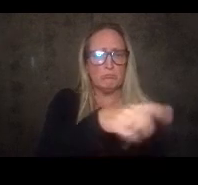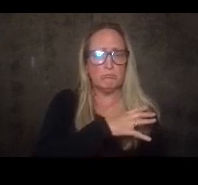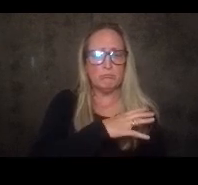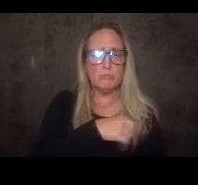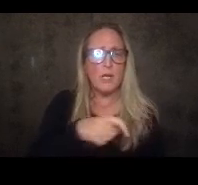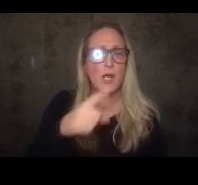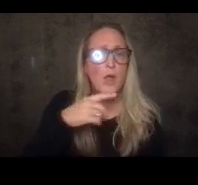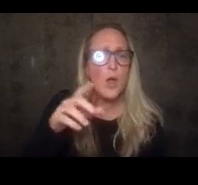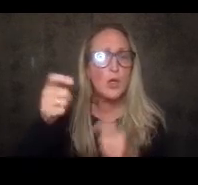will use the pneumatic.